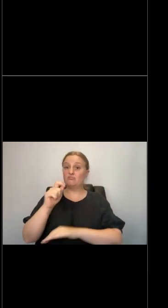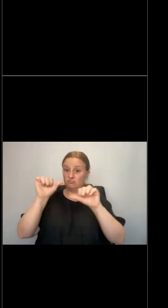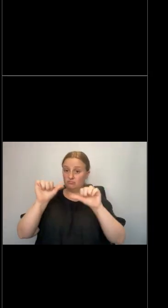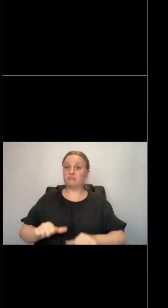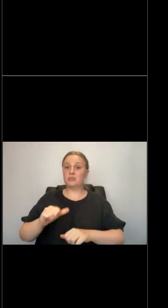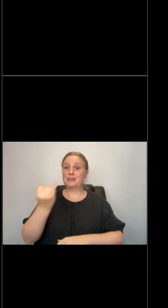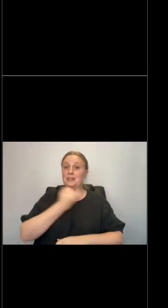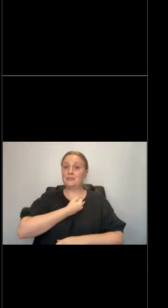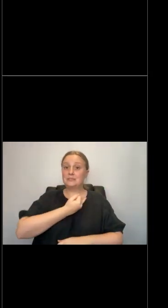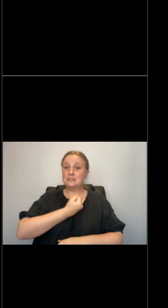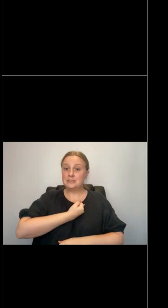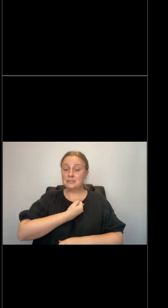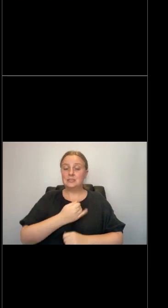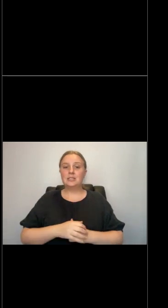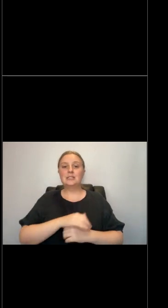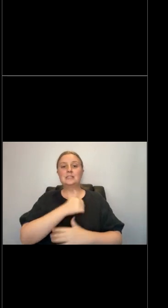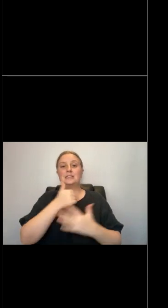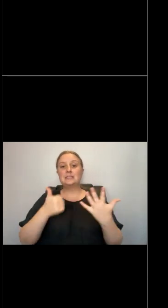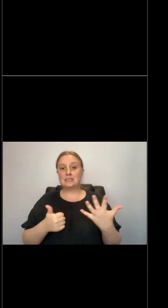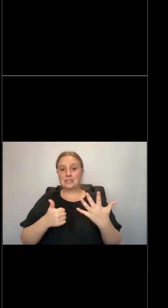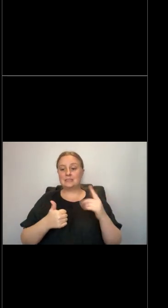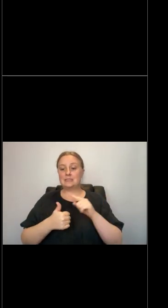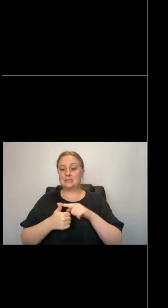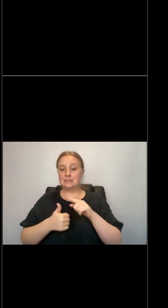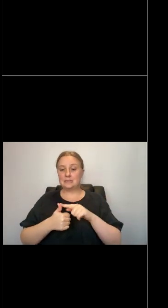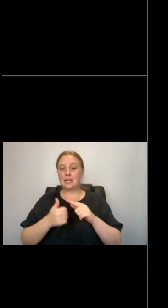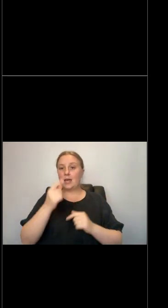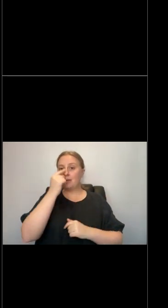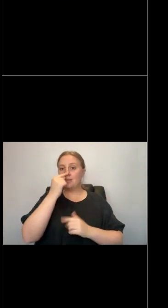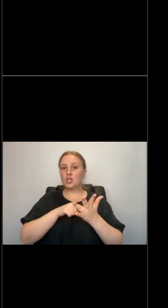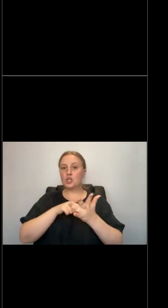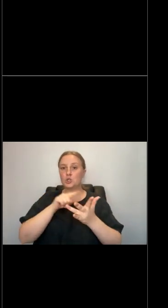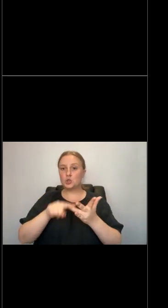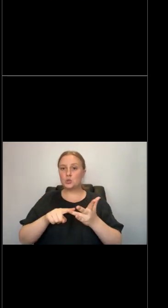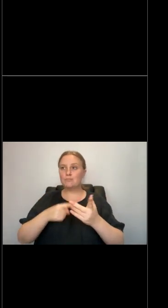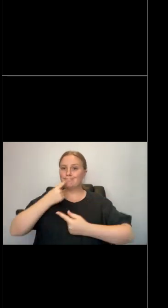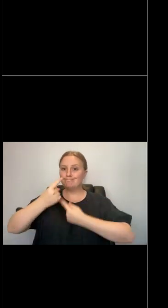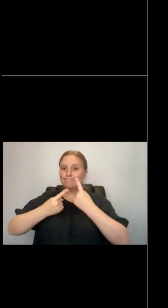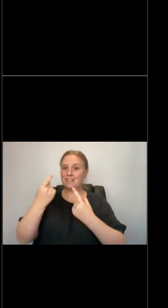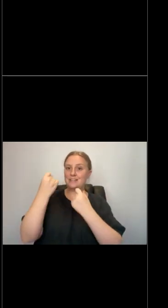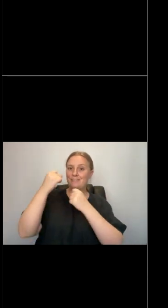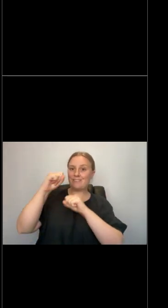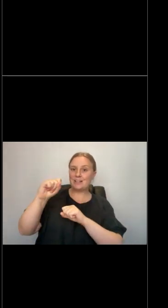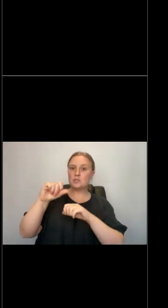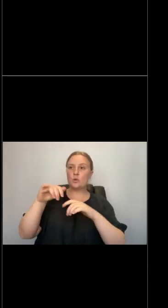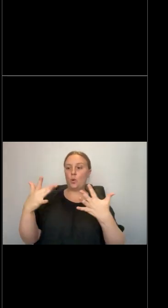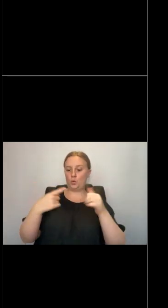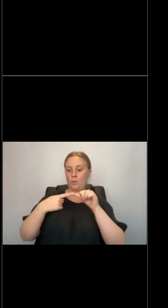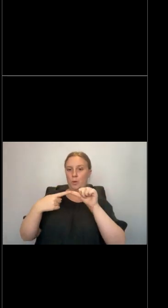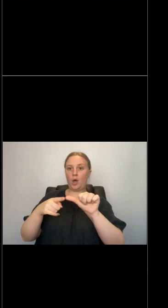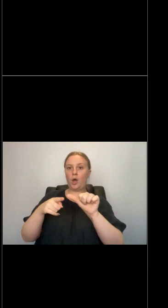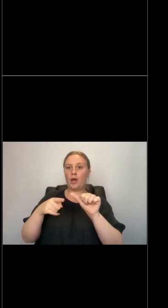finally, the ability to make a defense or answer the charge. So again, just in general terms,